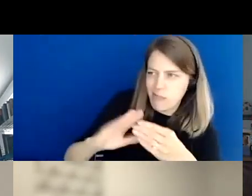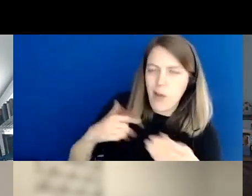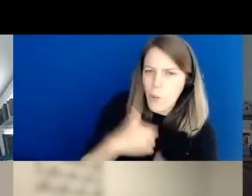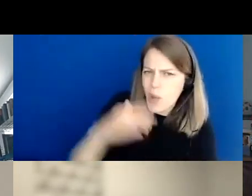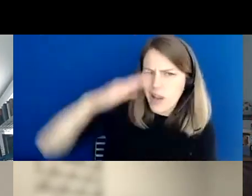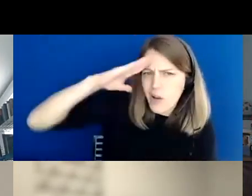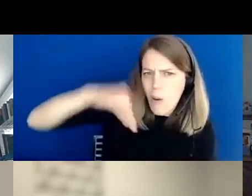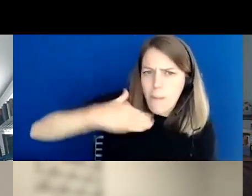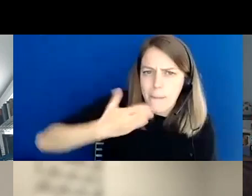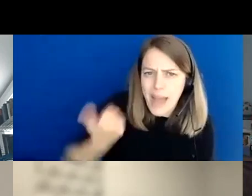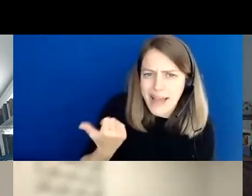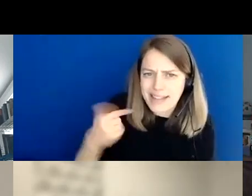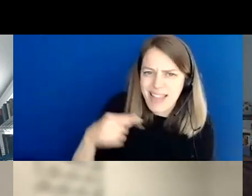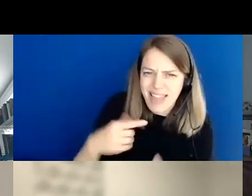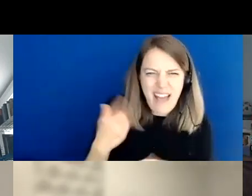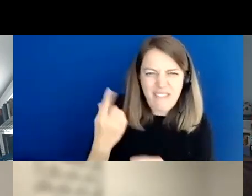the right level of insight as opposed to